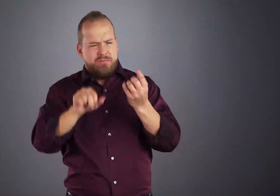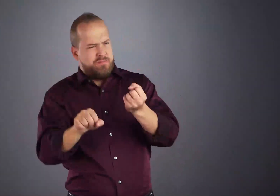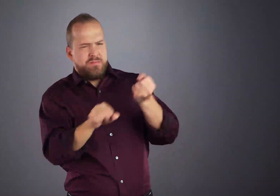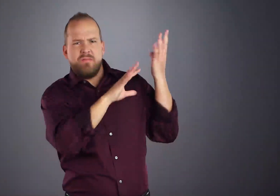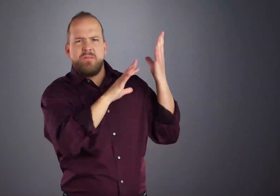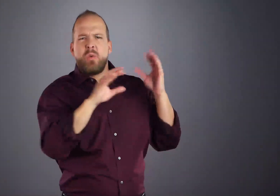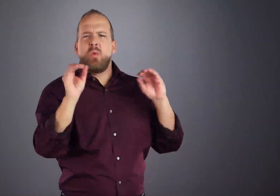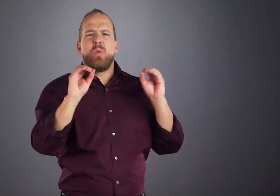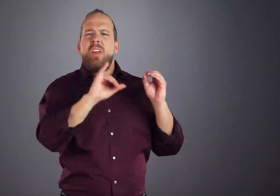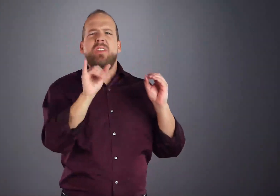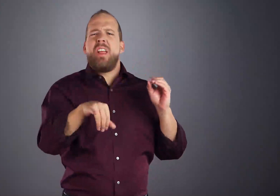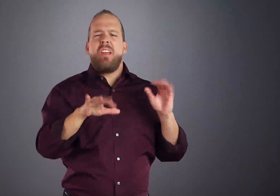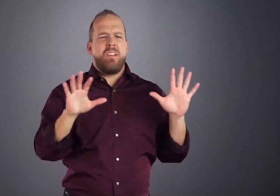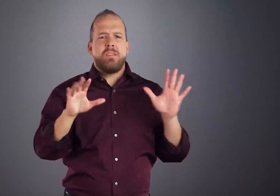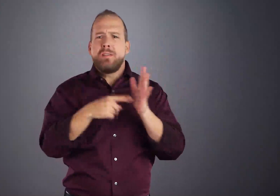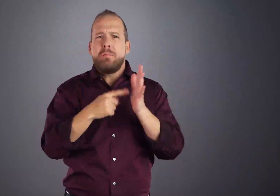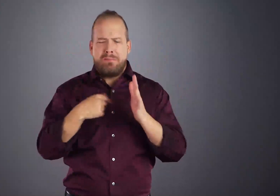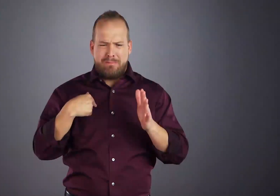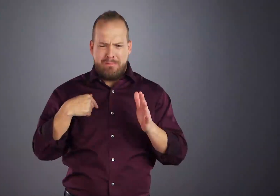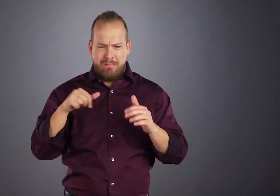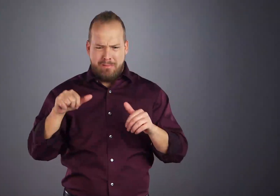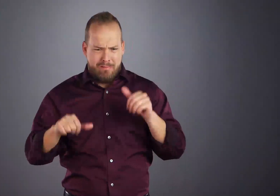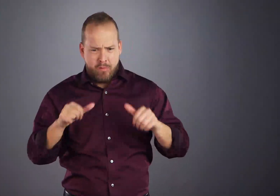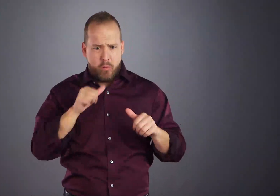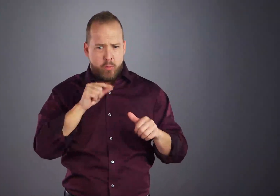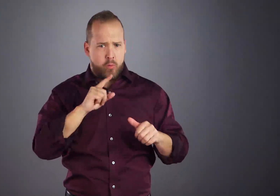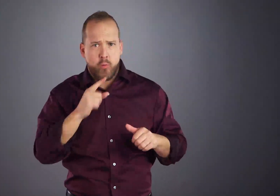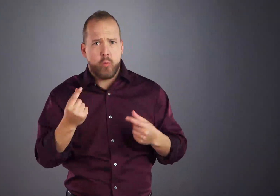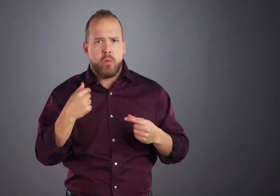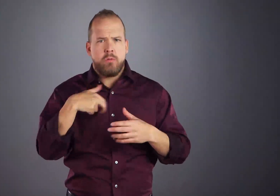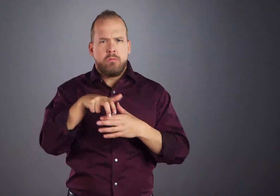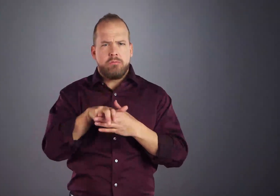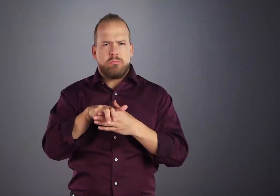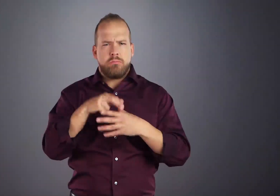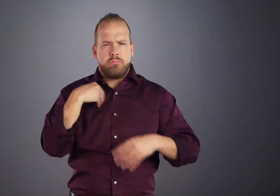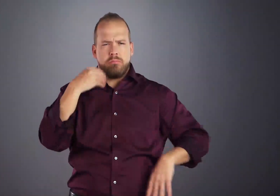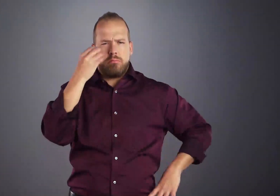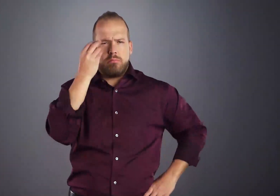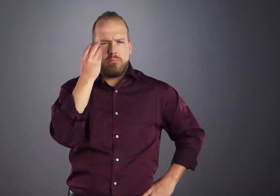Common sense would thus become uncommon sense.